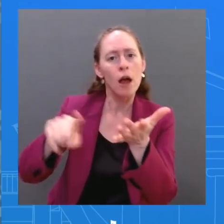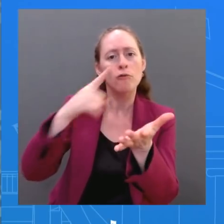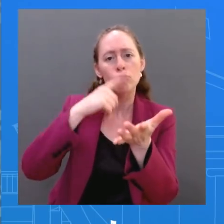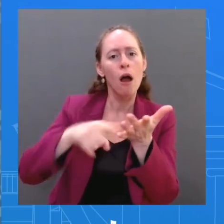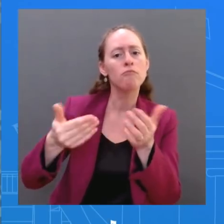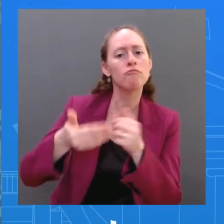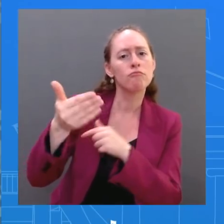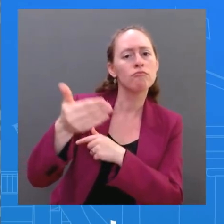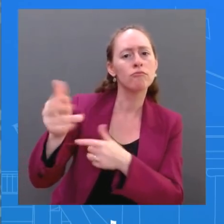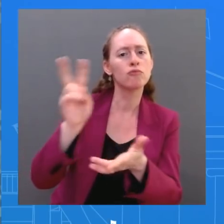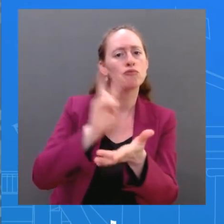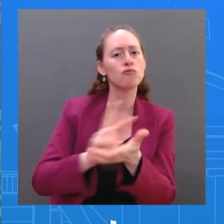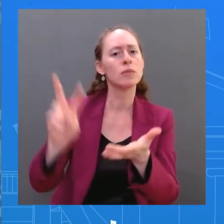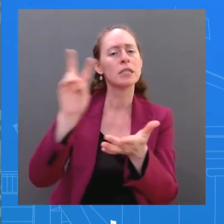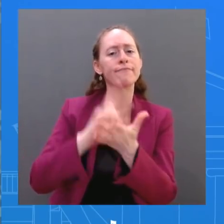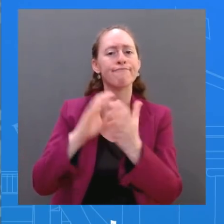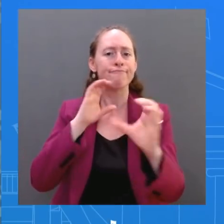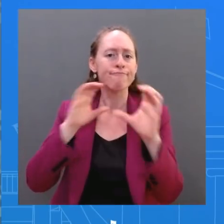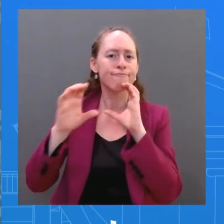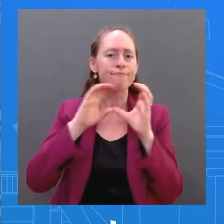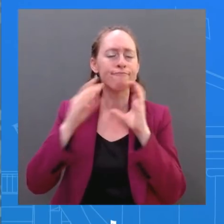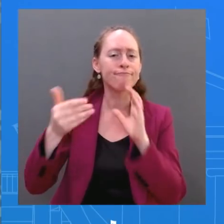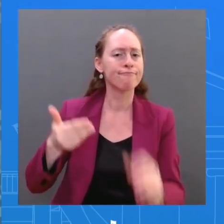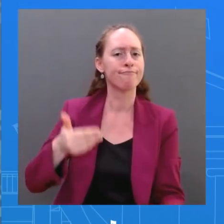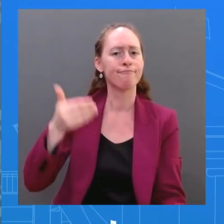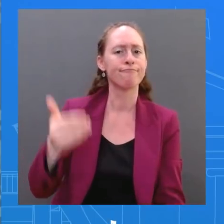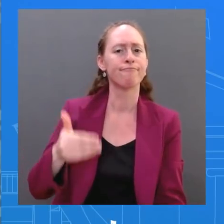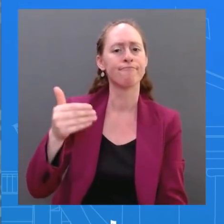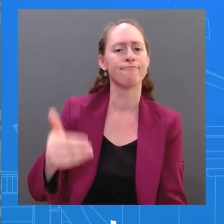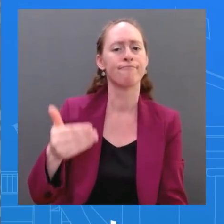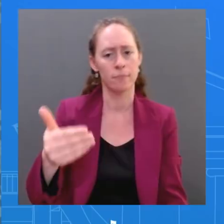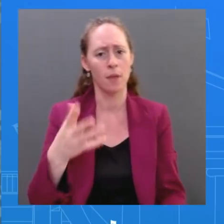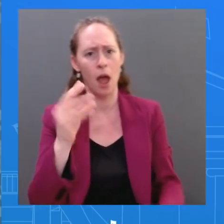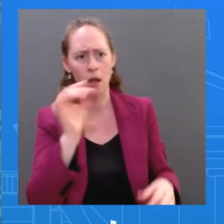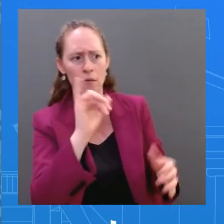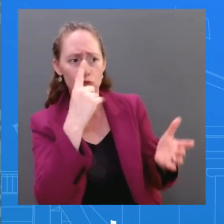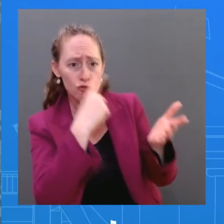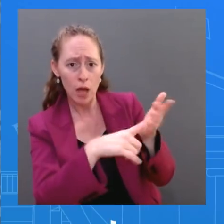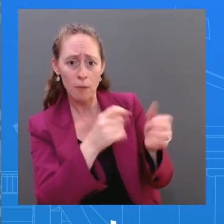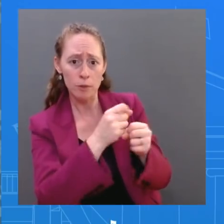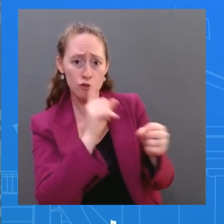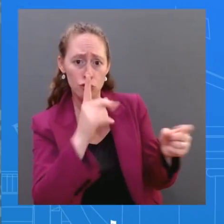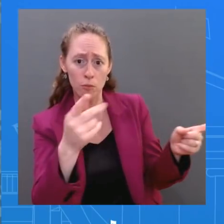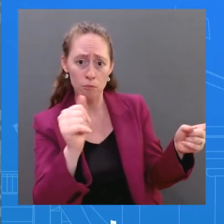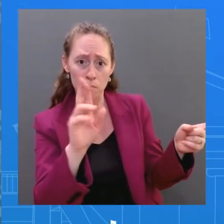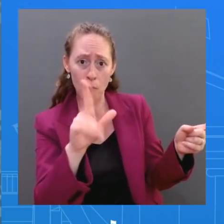while he remains in prison. Department of State representatives in D.C. and at Embassy Moscow